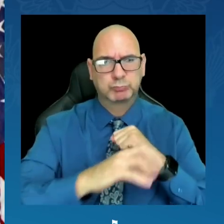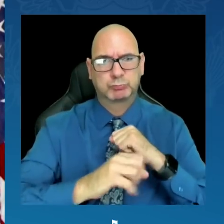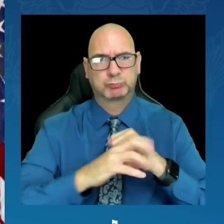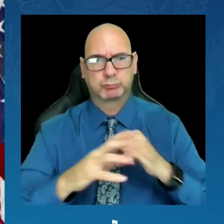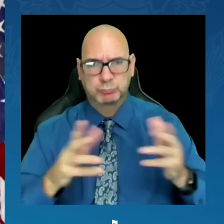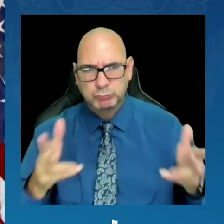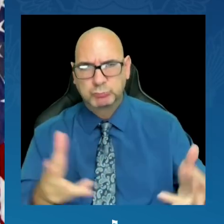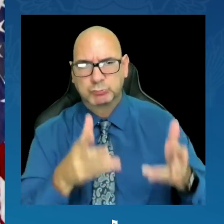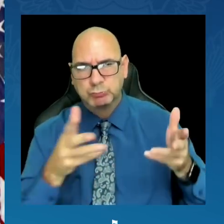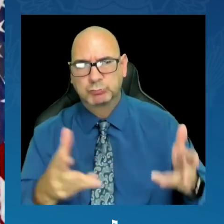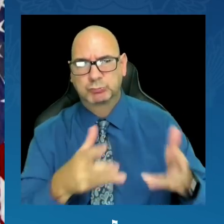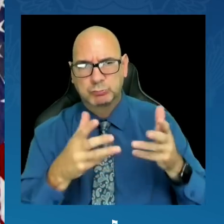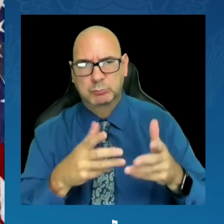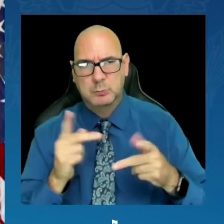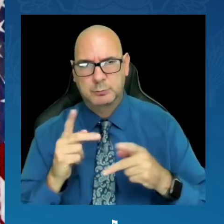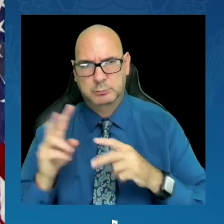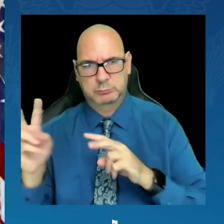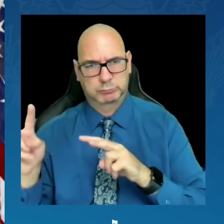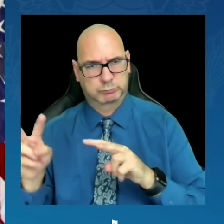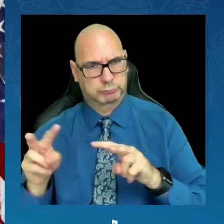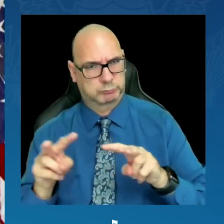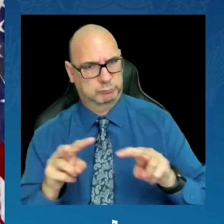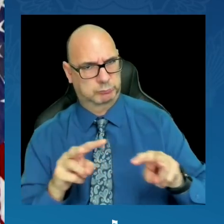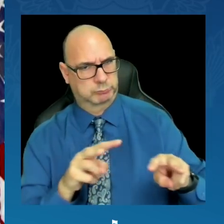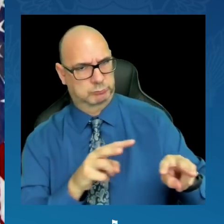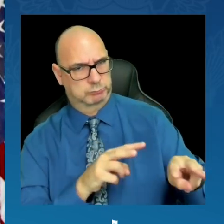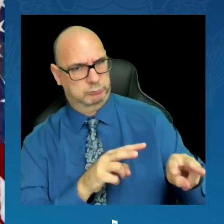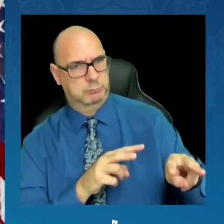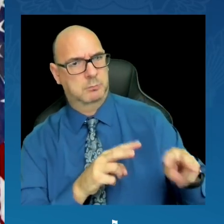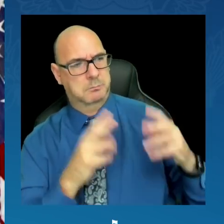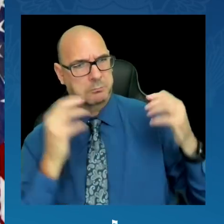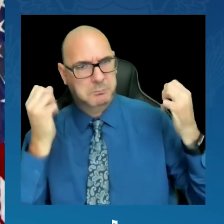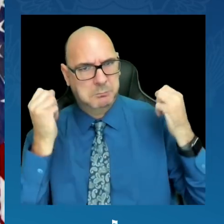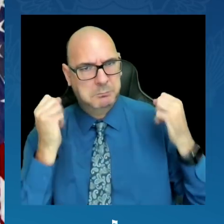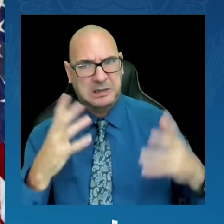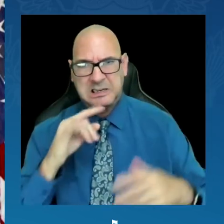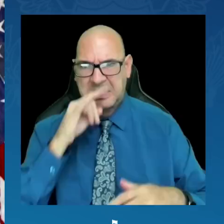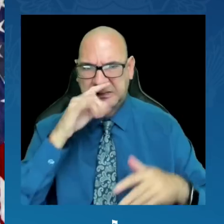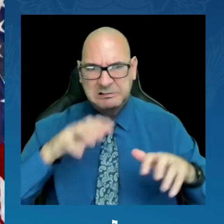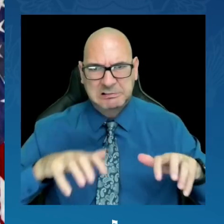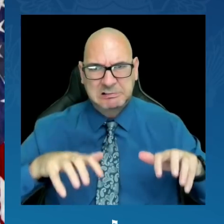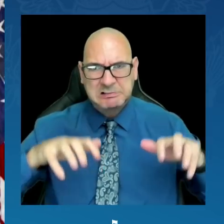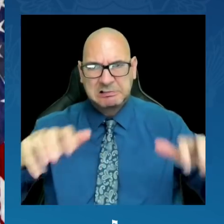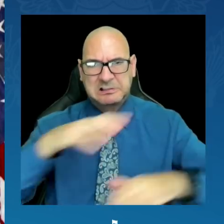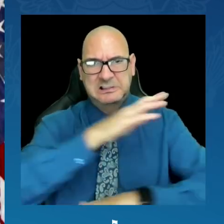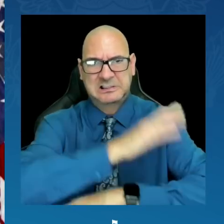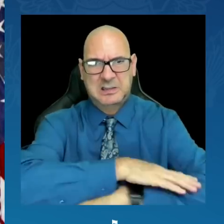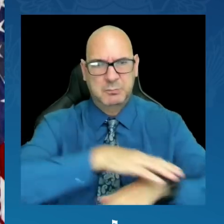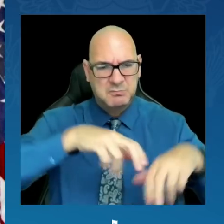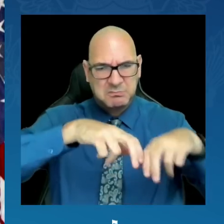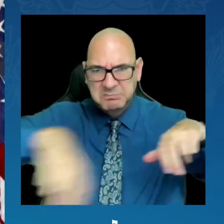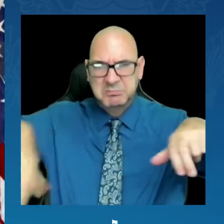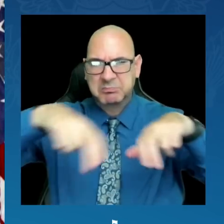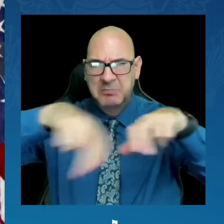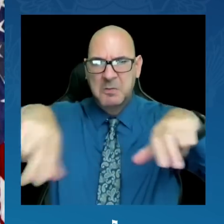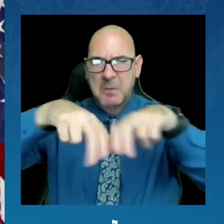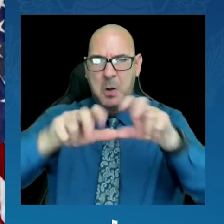and I thought, no politician will miss this opportunity. So I went over and sat down with some second and third graders